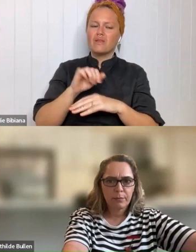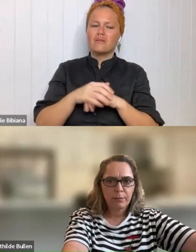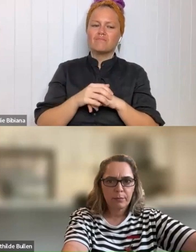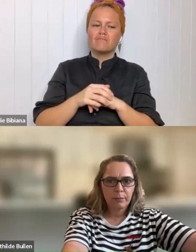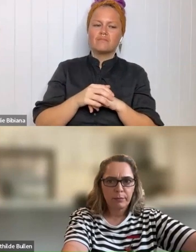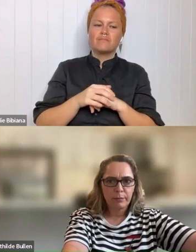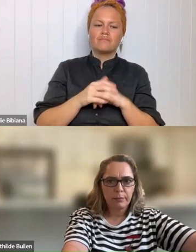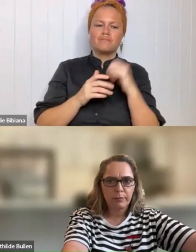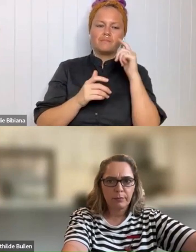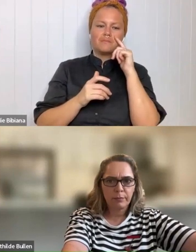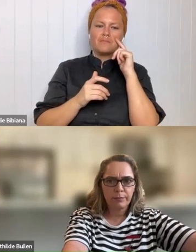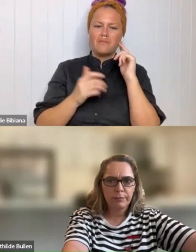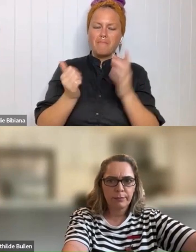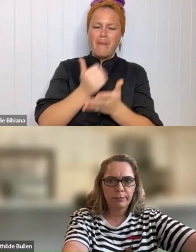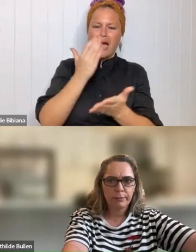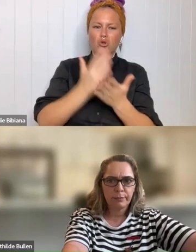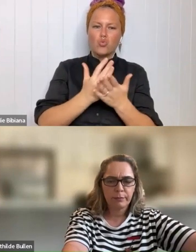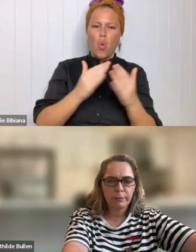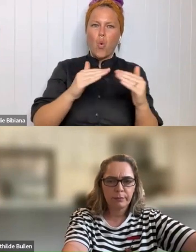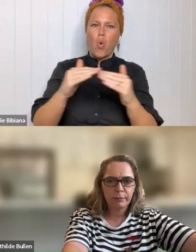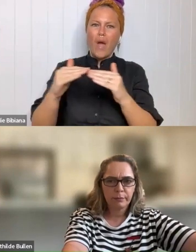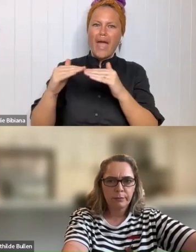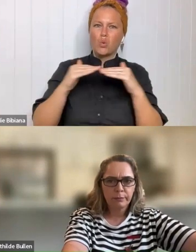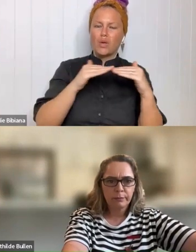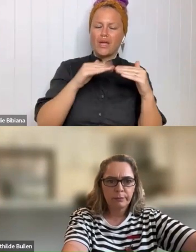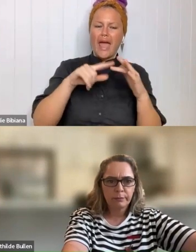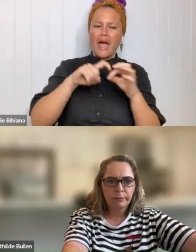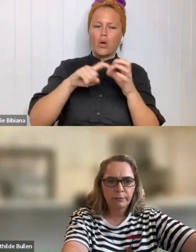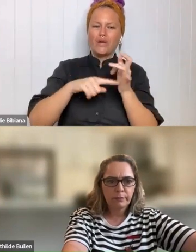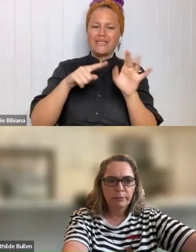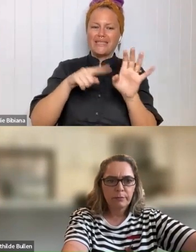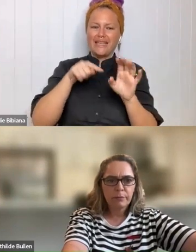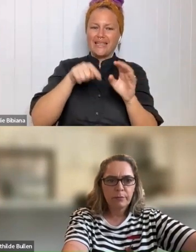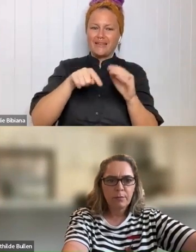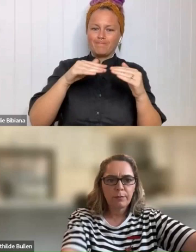ensuring that equity is is at the agency actual is the